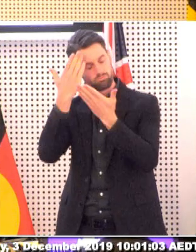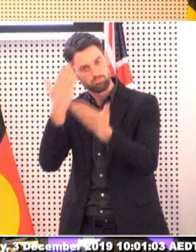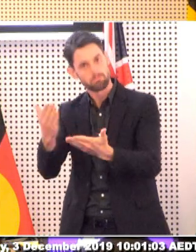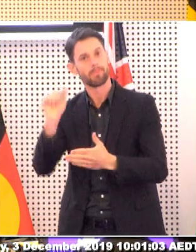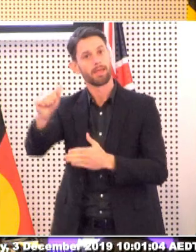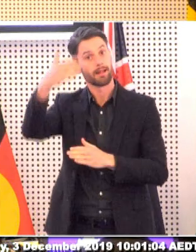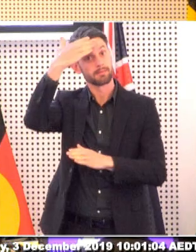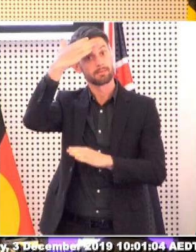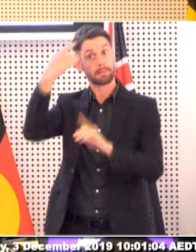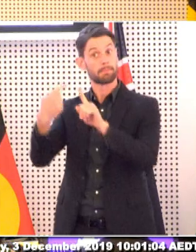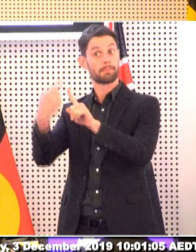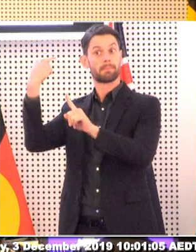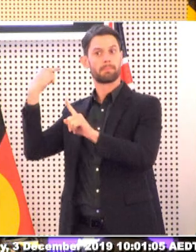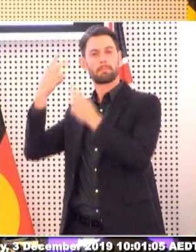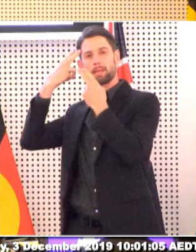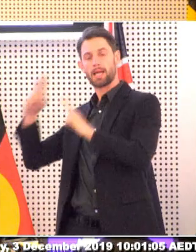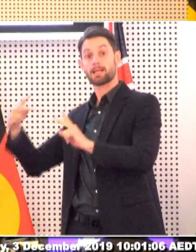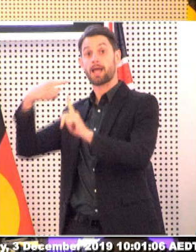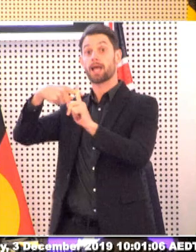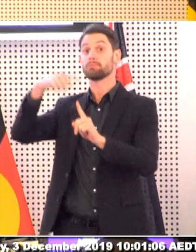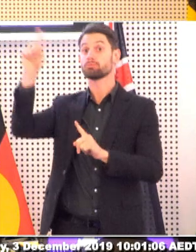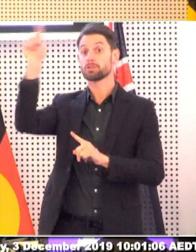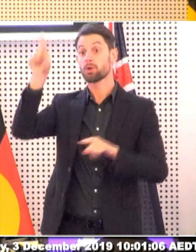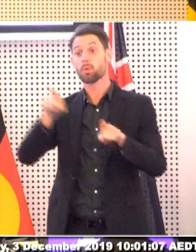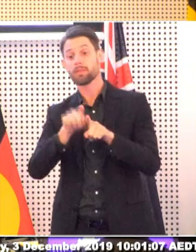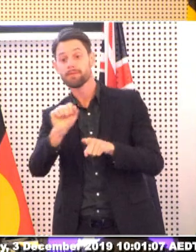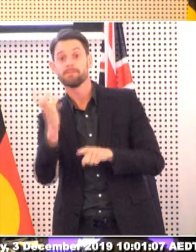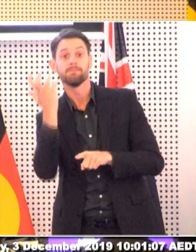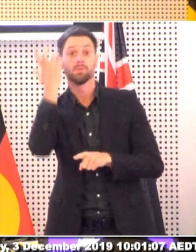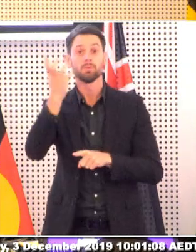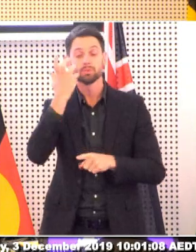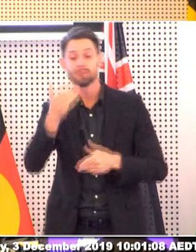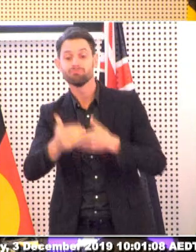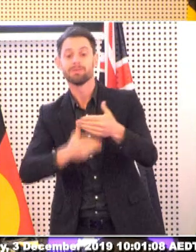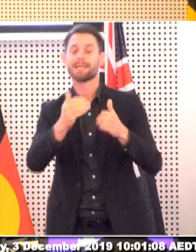I honour the young people who one day will take their place as custodians.